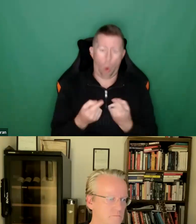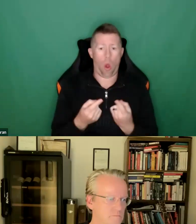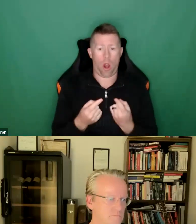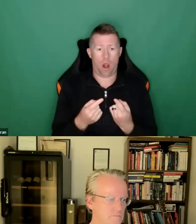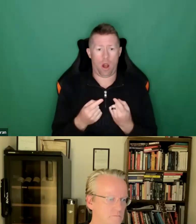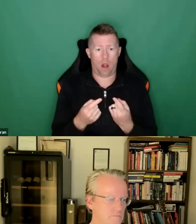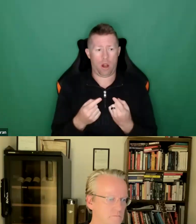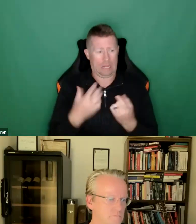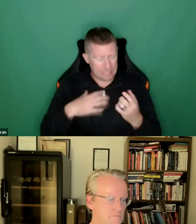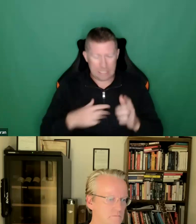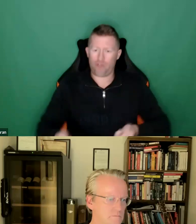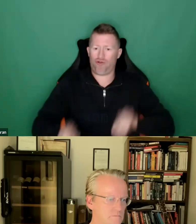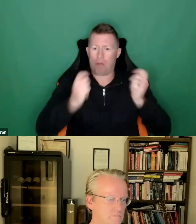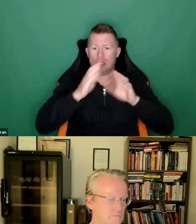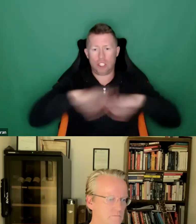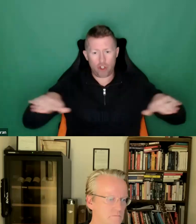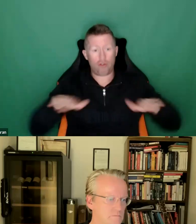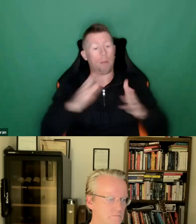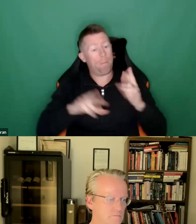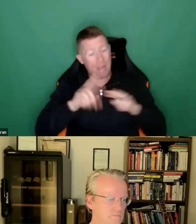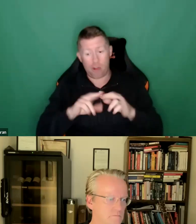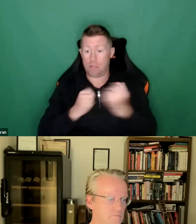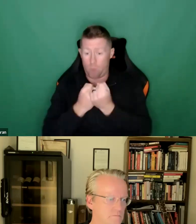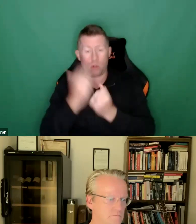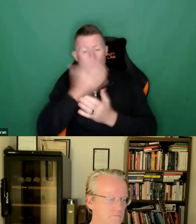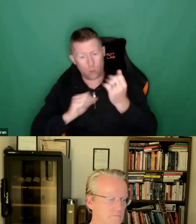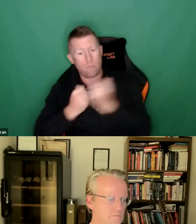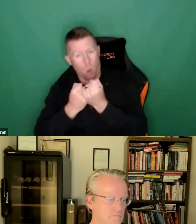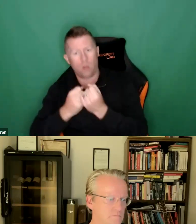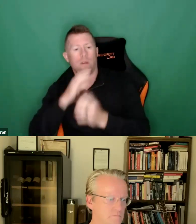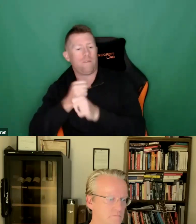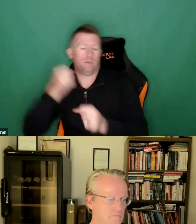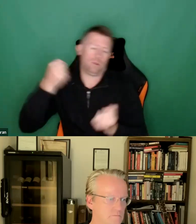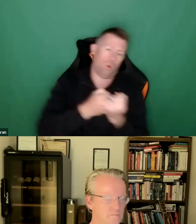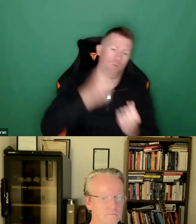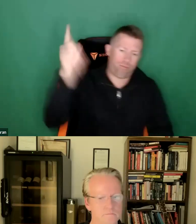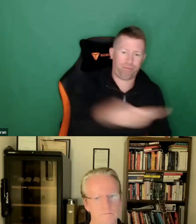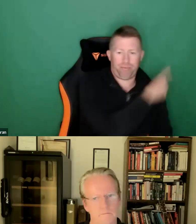They are bringing things in like lessons and doing a catering thing, so it's really about the whole community and